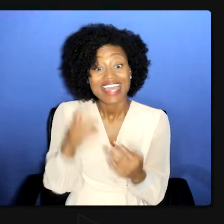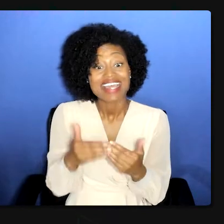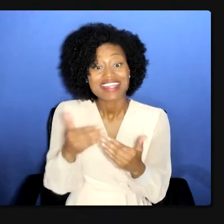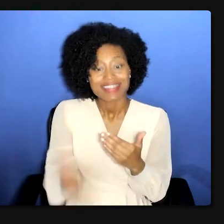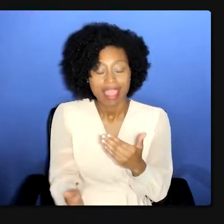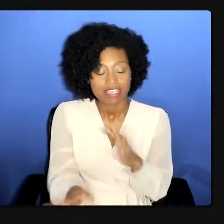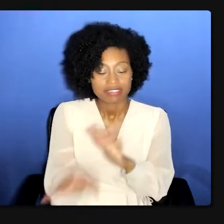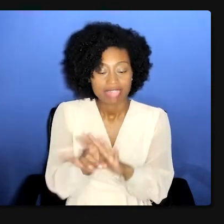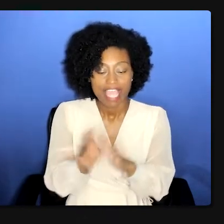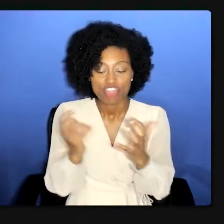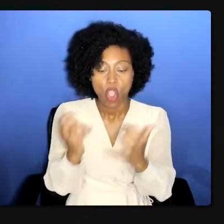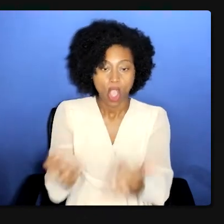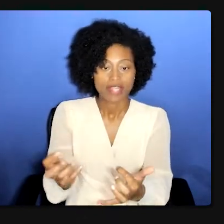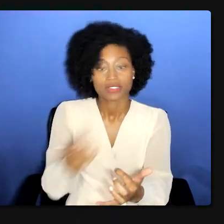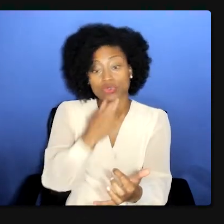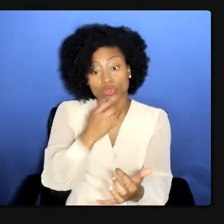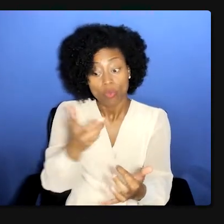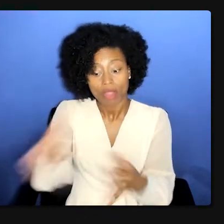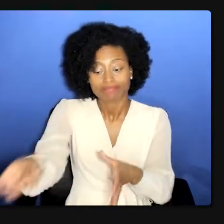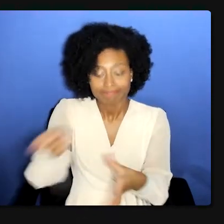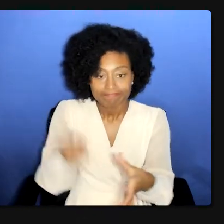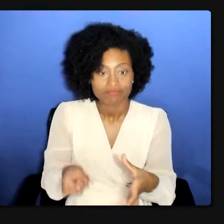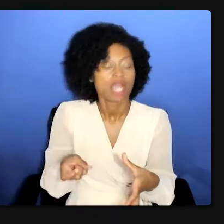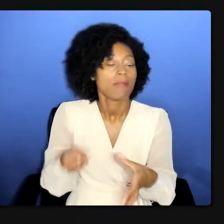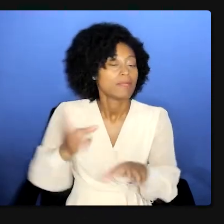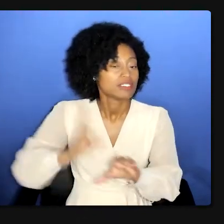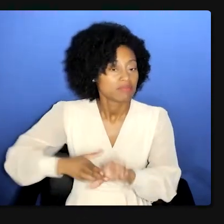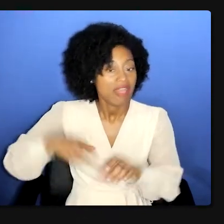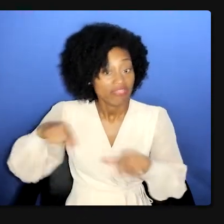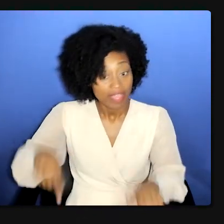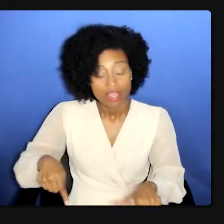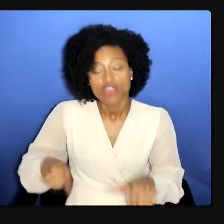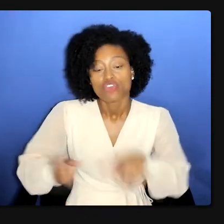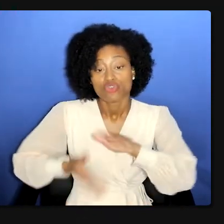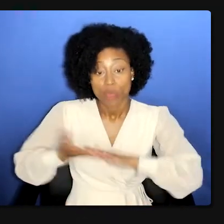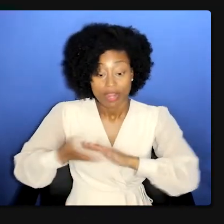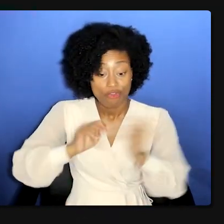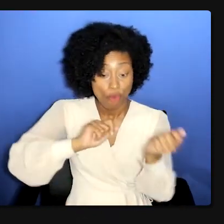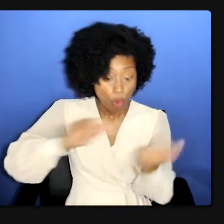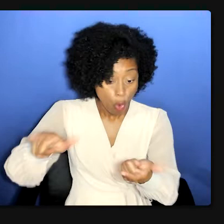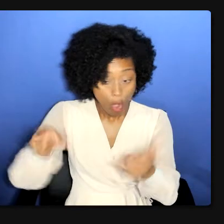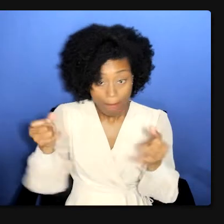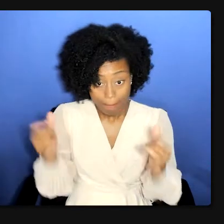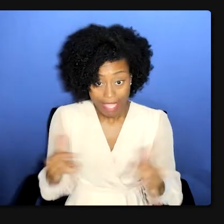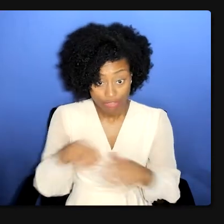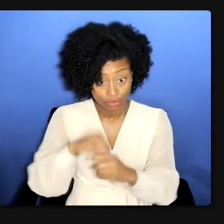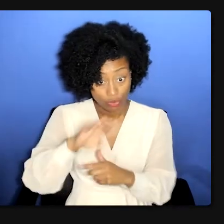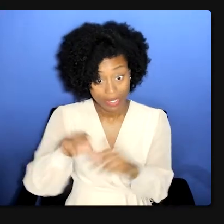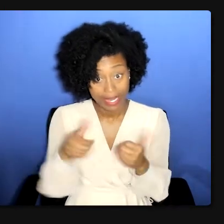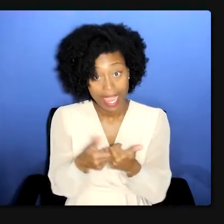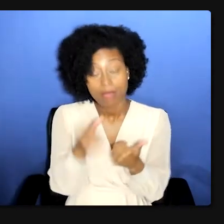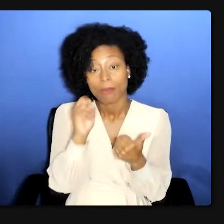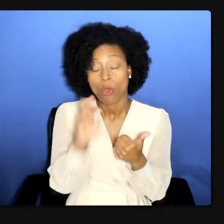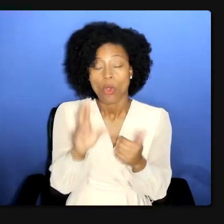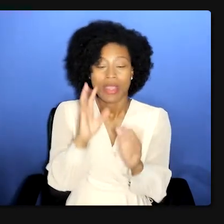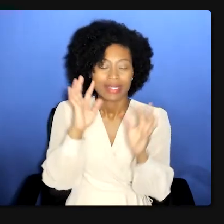Next, select the audience of your experiment. So this is who you want to participate, by either running on all players in your game